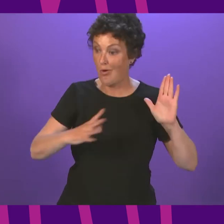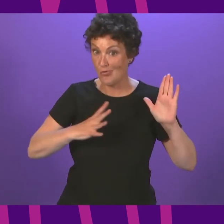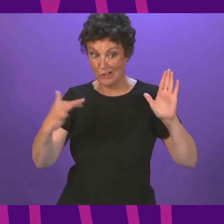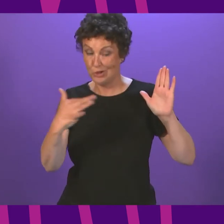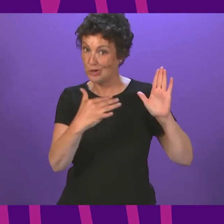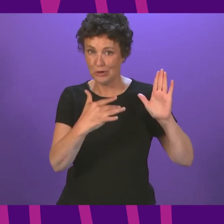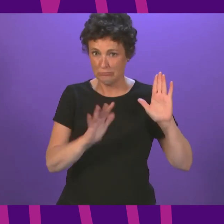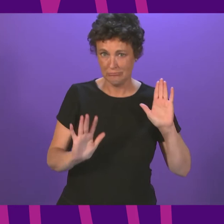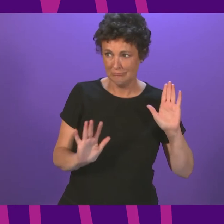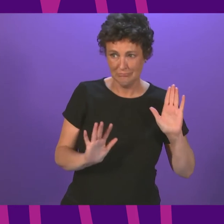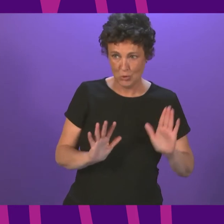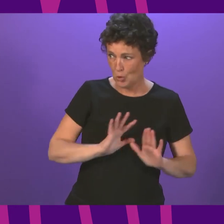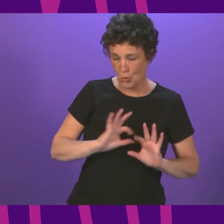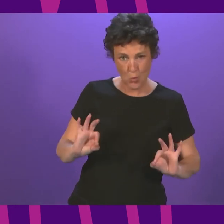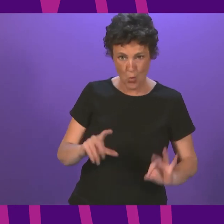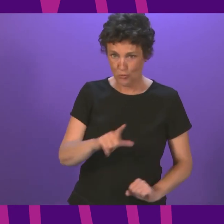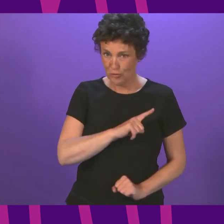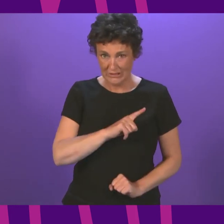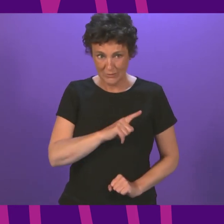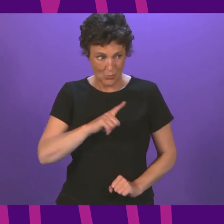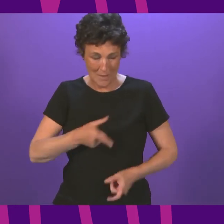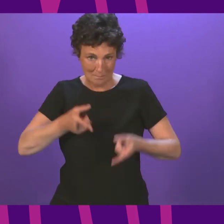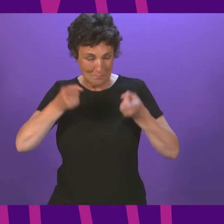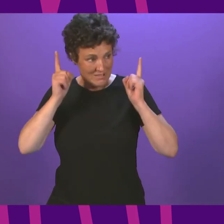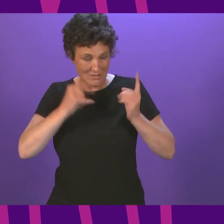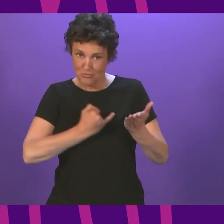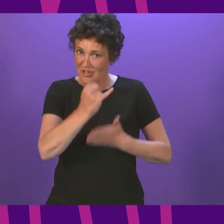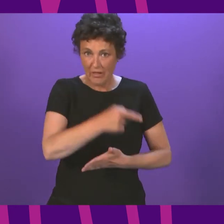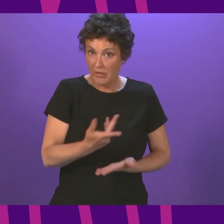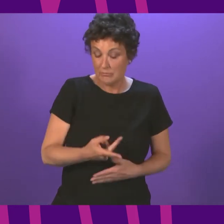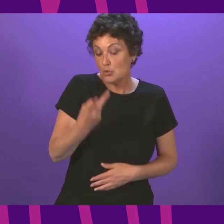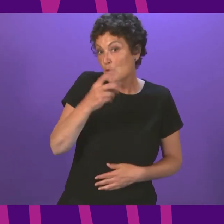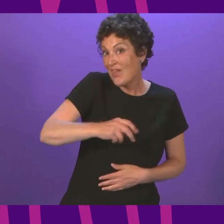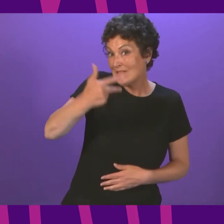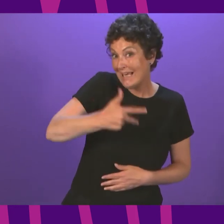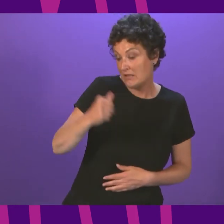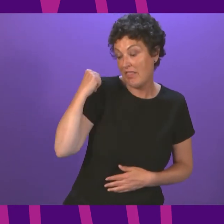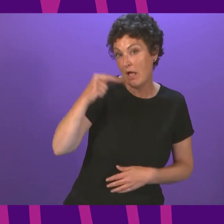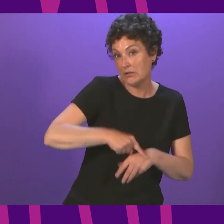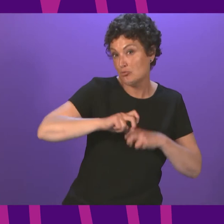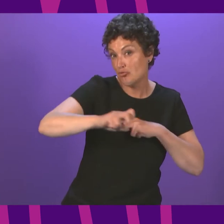is no ground for ministers to reject it on that basis. In 2018, the then transport minister, Humza Yousaf, said: